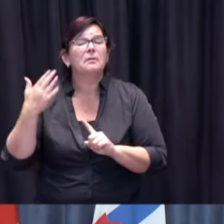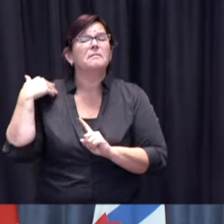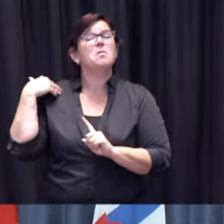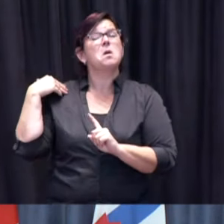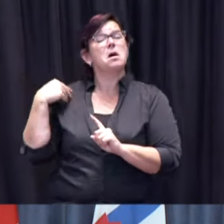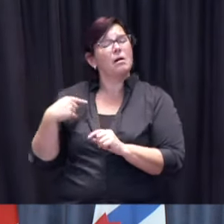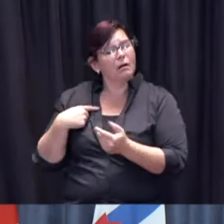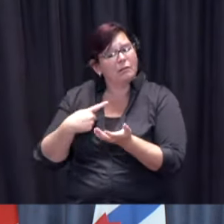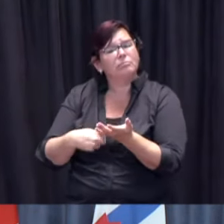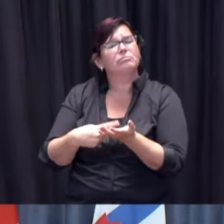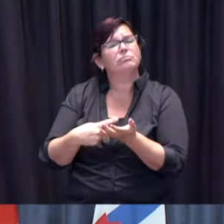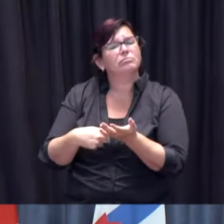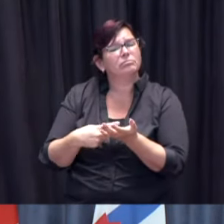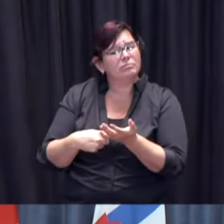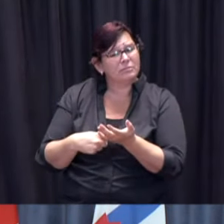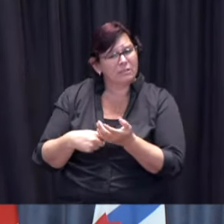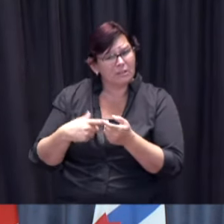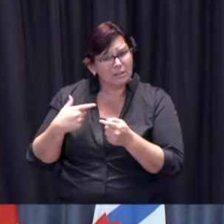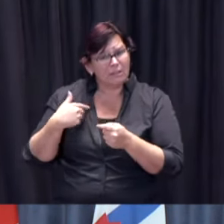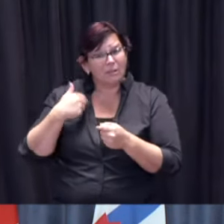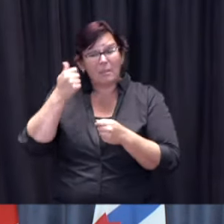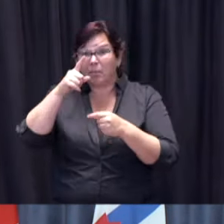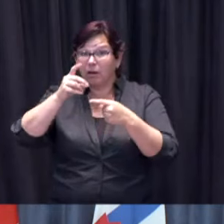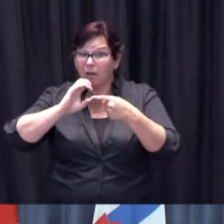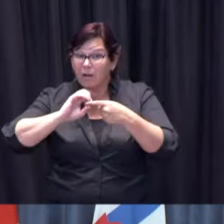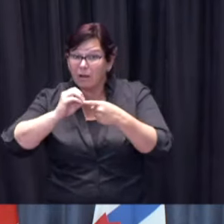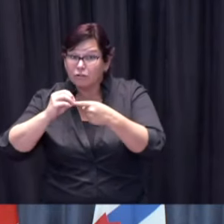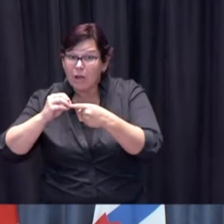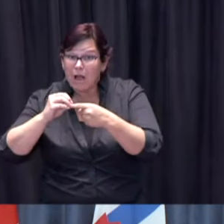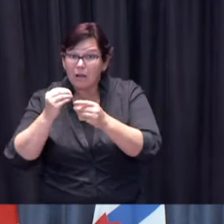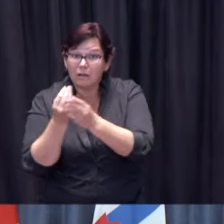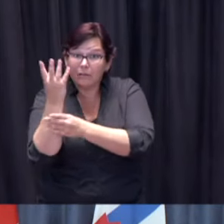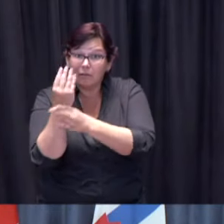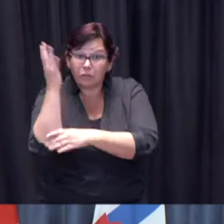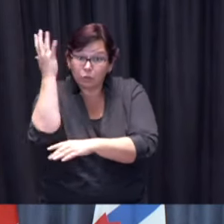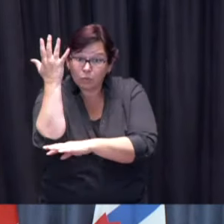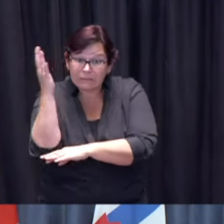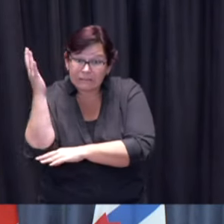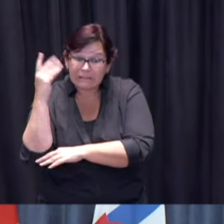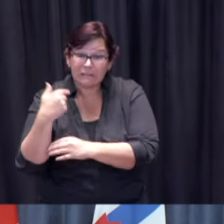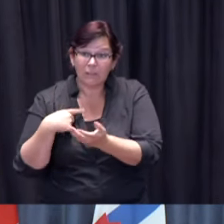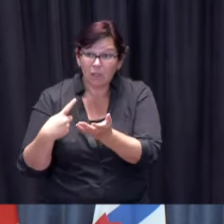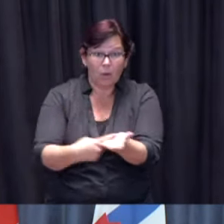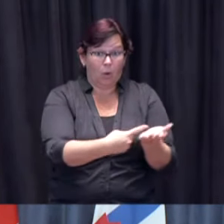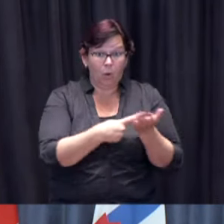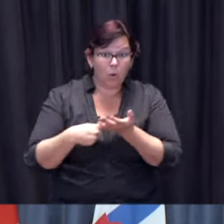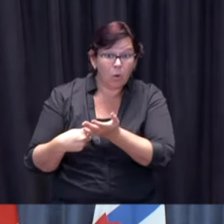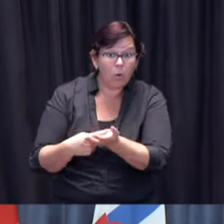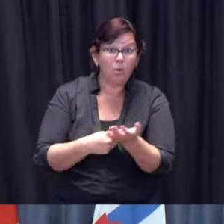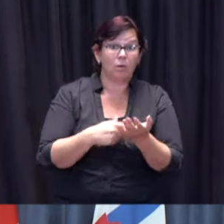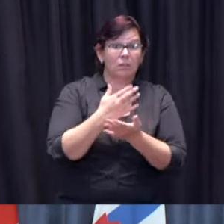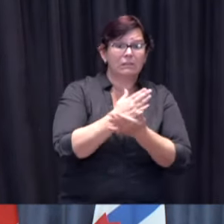during the cherry blossoms some people and this was done for reasons strictly of public health on the advice of our public health experts